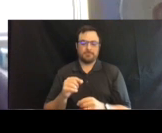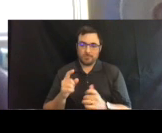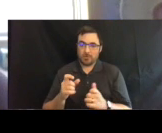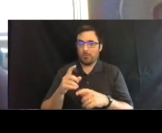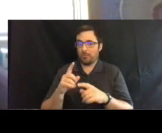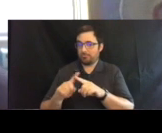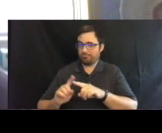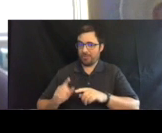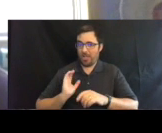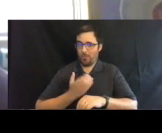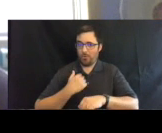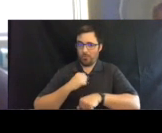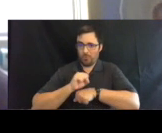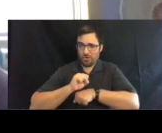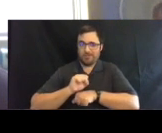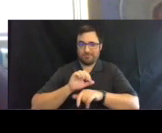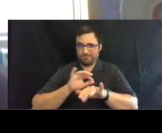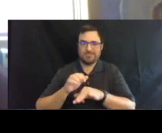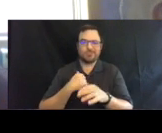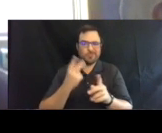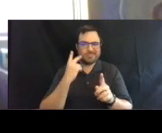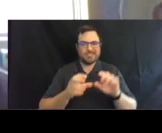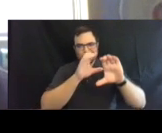when it's not...it's unexpected for, them for